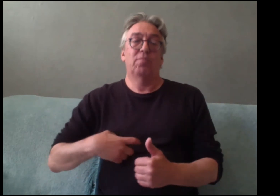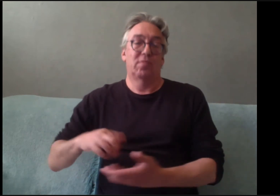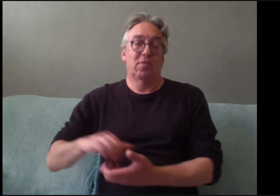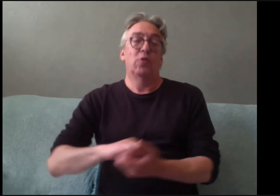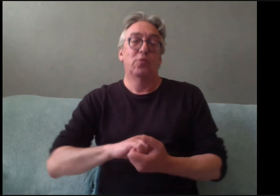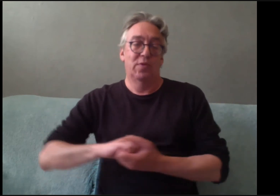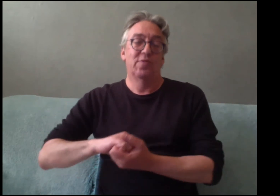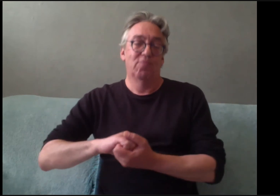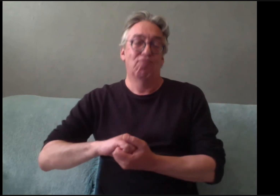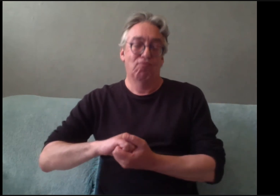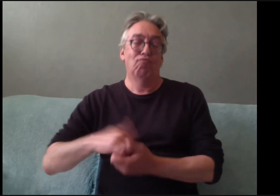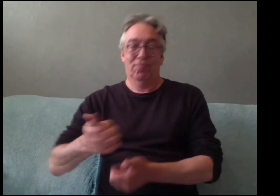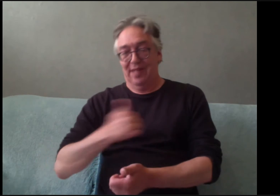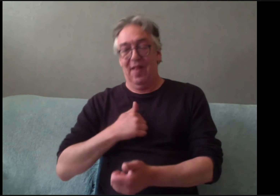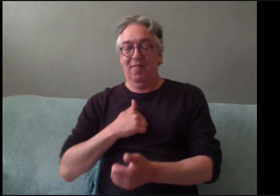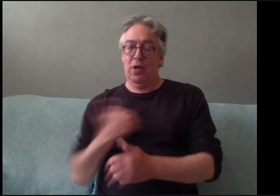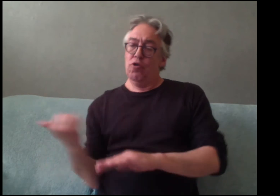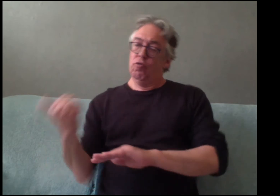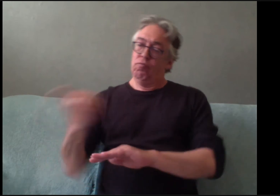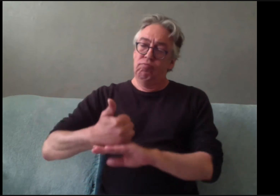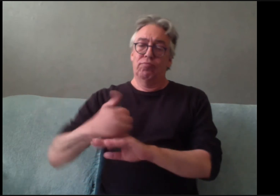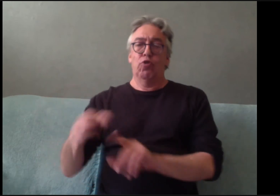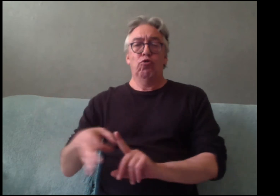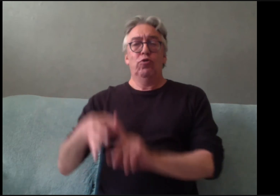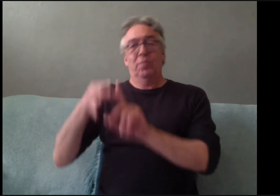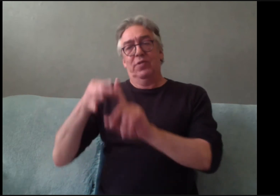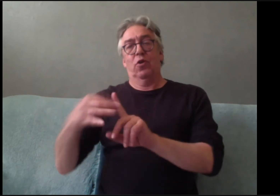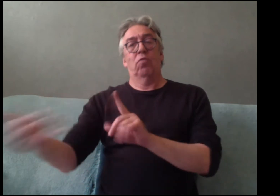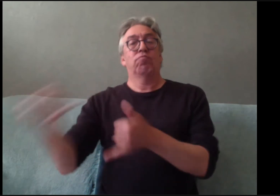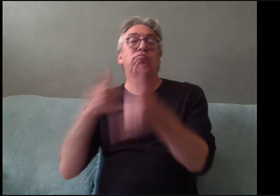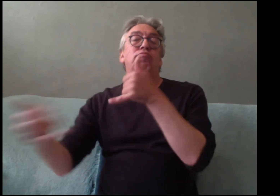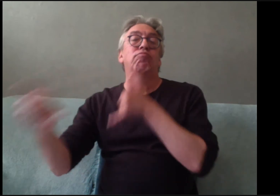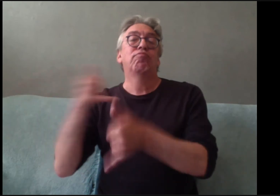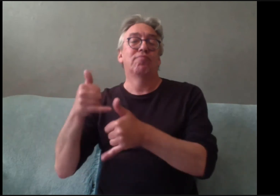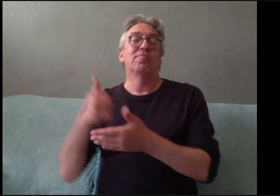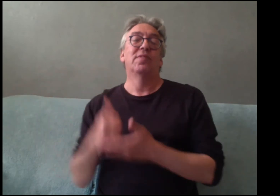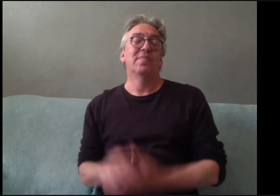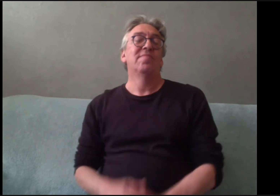it's particularly challenging for autistic people and their families